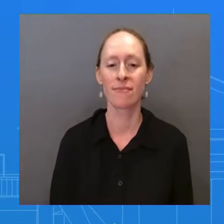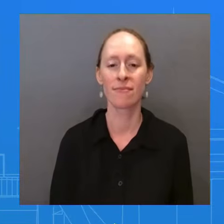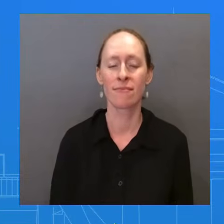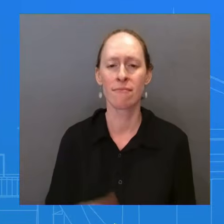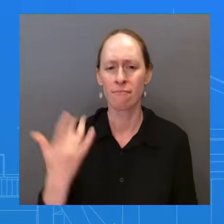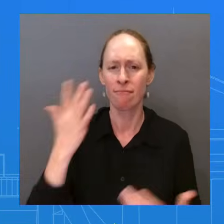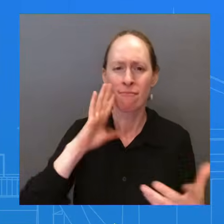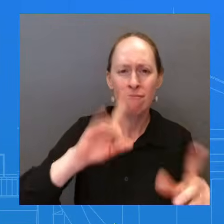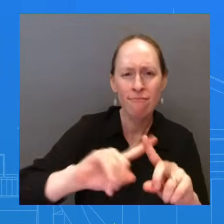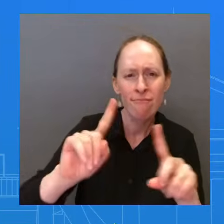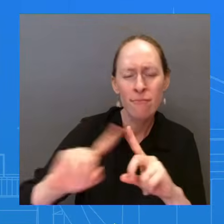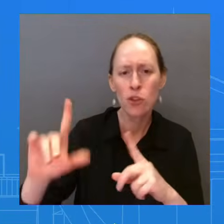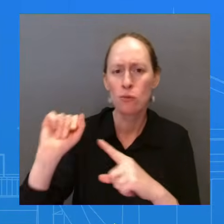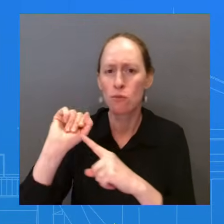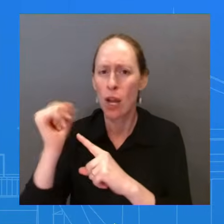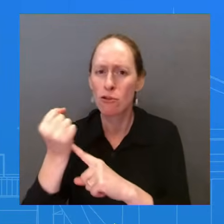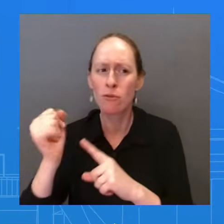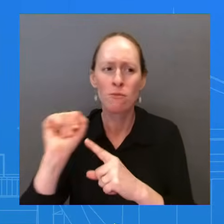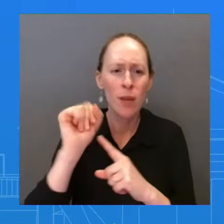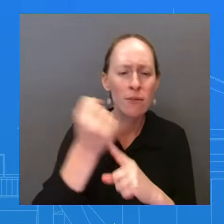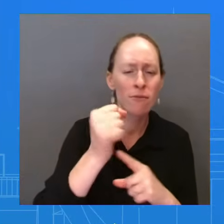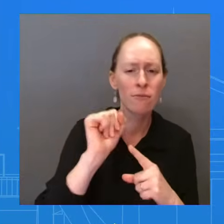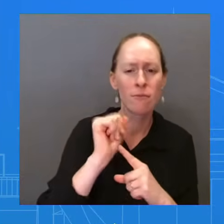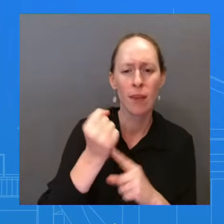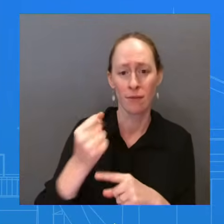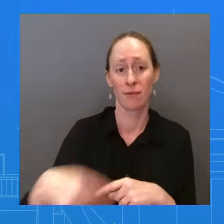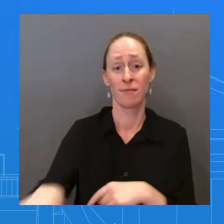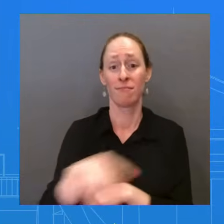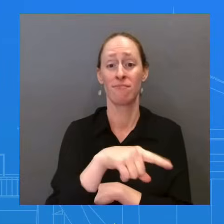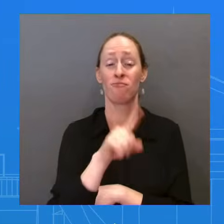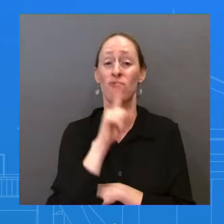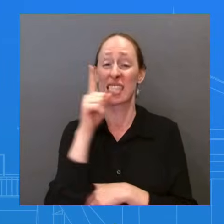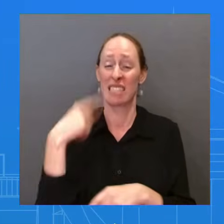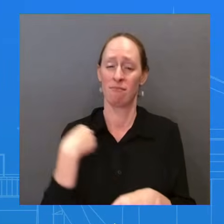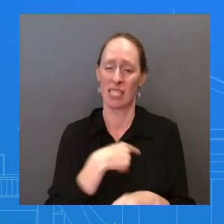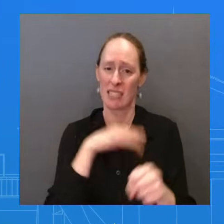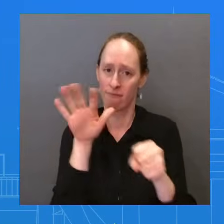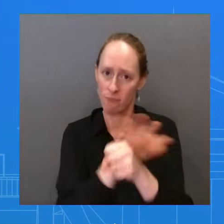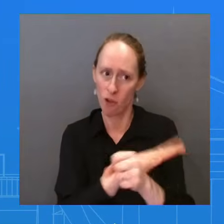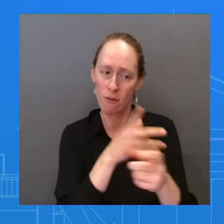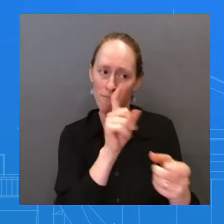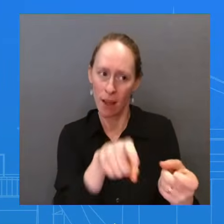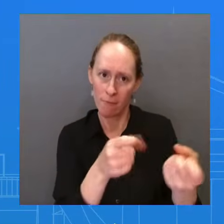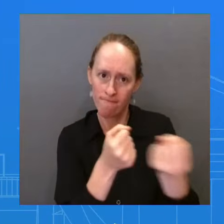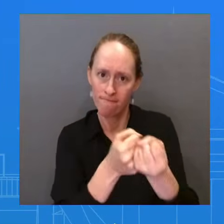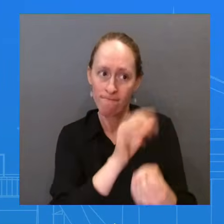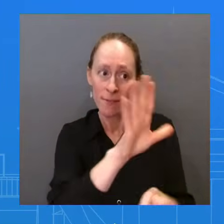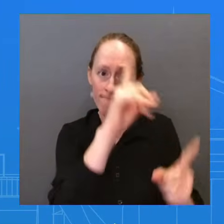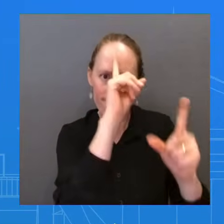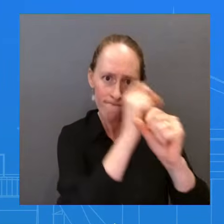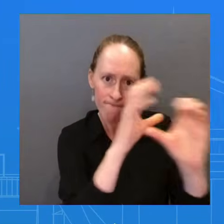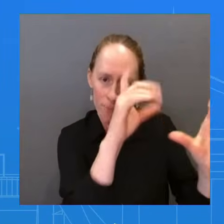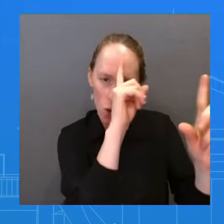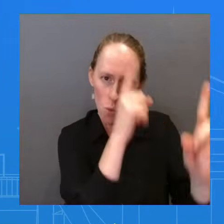with seeing whether the Russians can be a part of that. I would remind here that Mr. Putin has shown absolutely zero inclination.